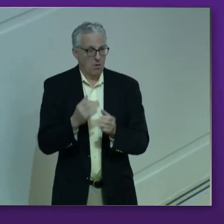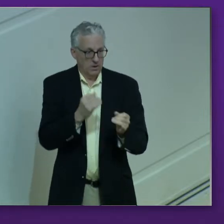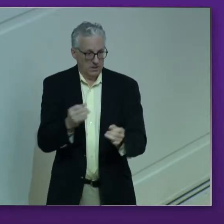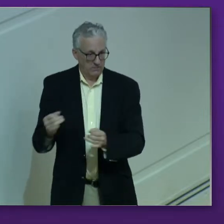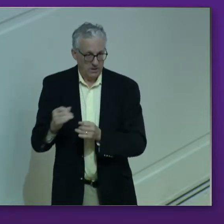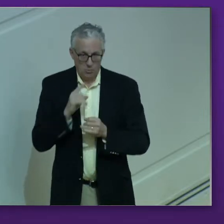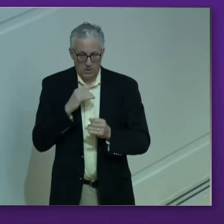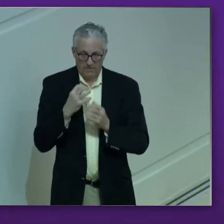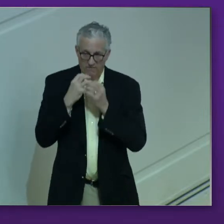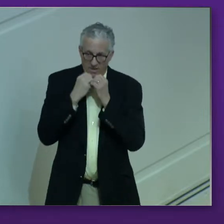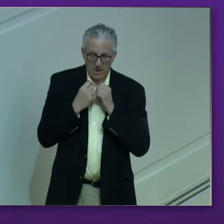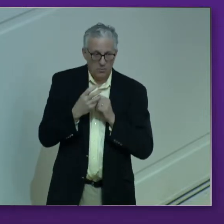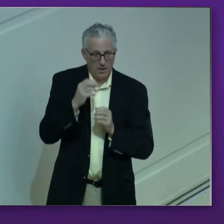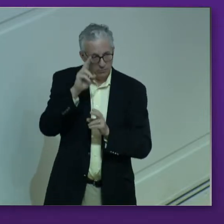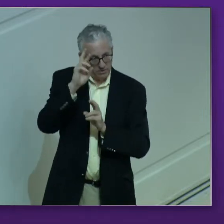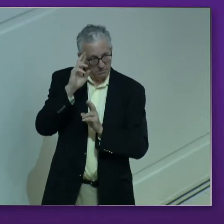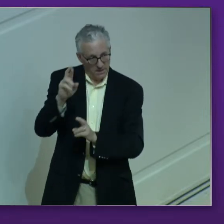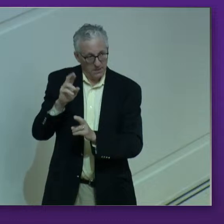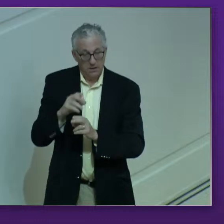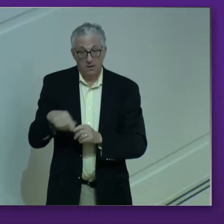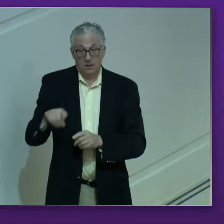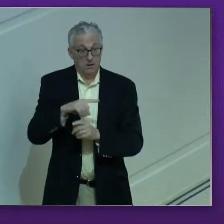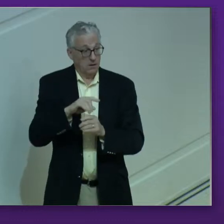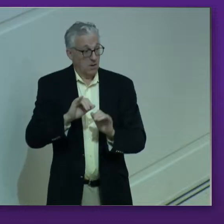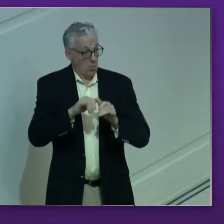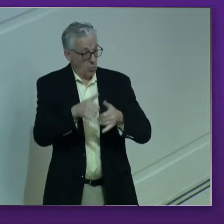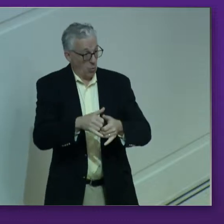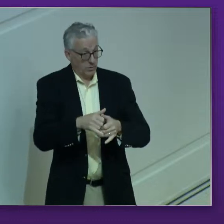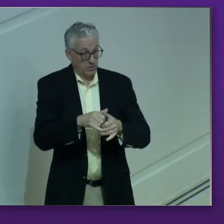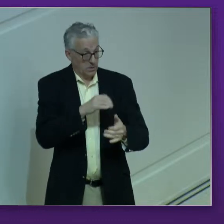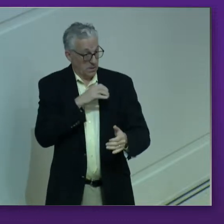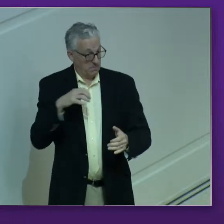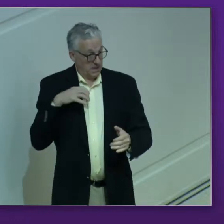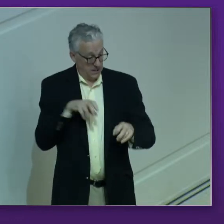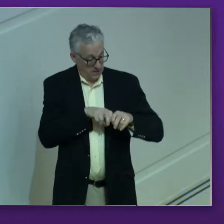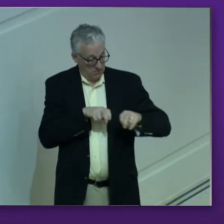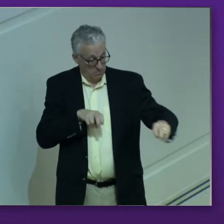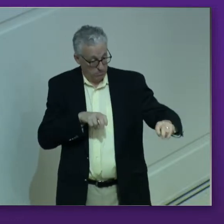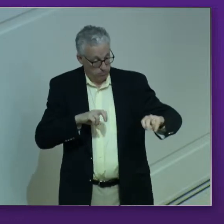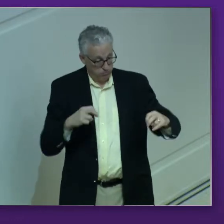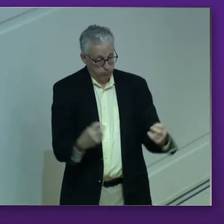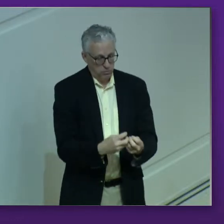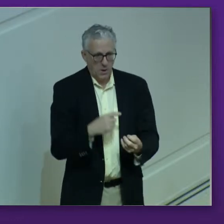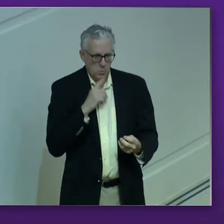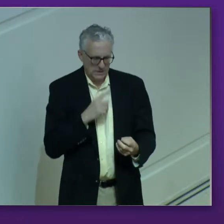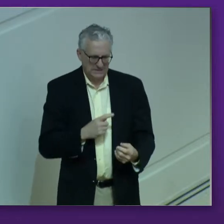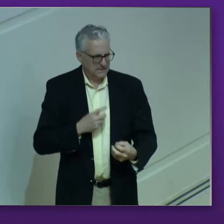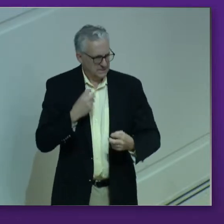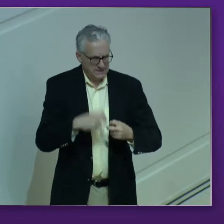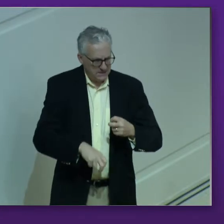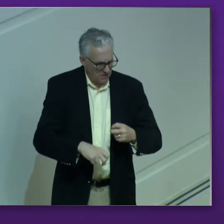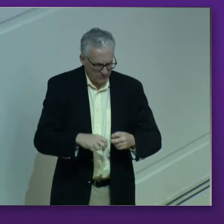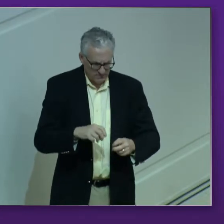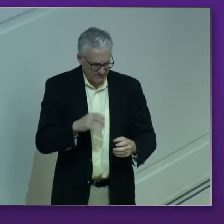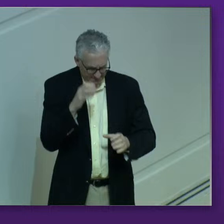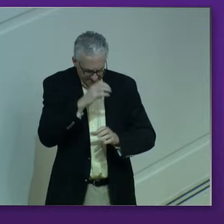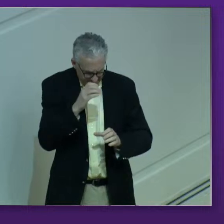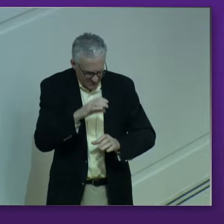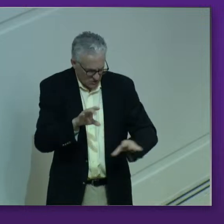ACCOMPANIMENTS IN ADVANCING EQUITY INCLUSION AND DIVERSITY. THIS PRESTIGIOUS AWARD IS GIVEN